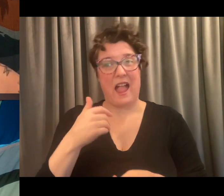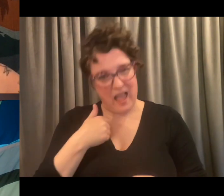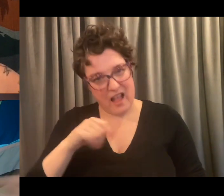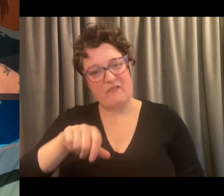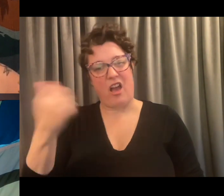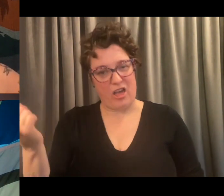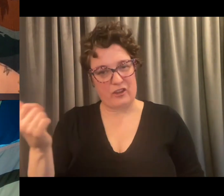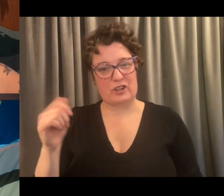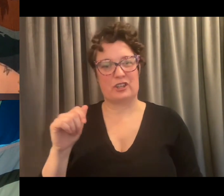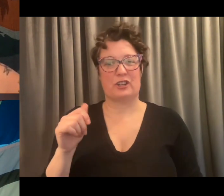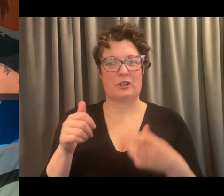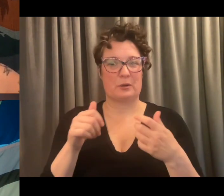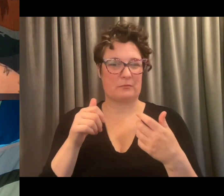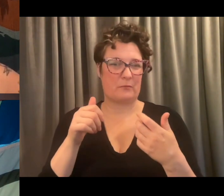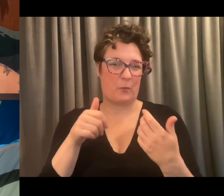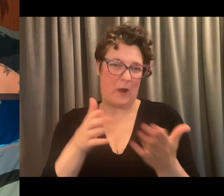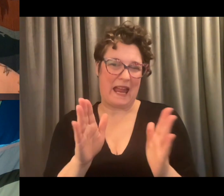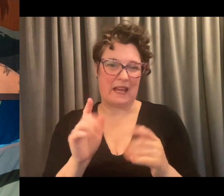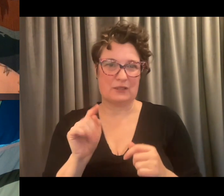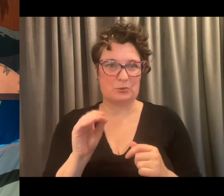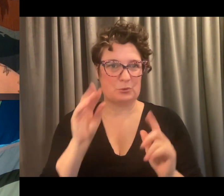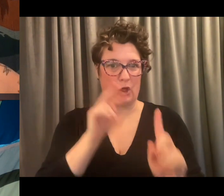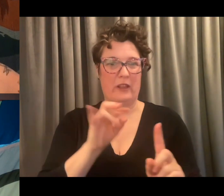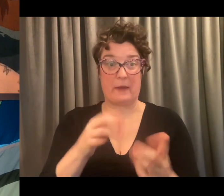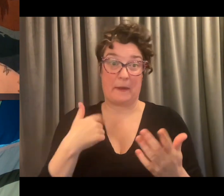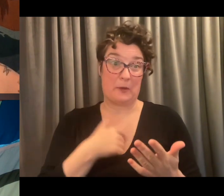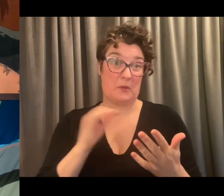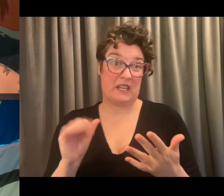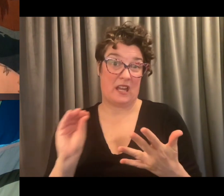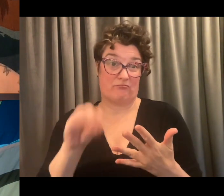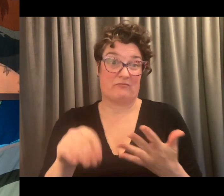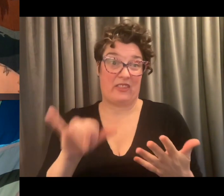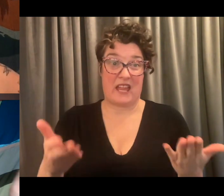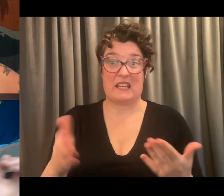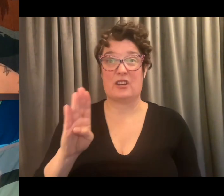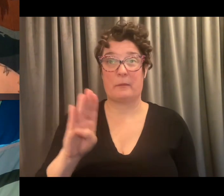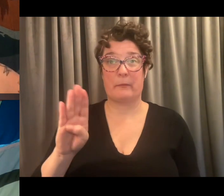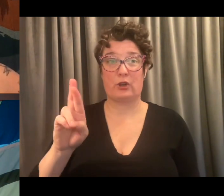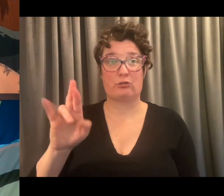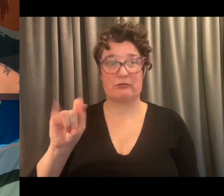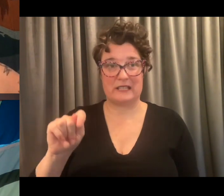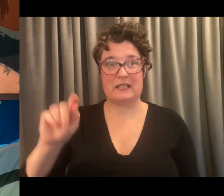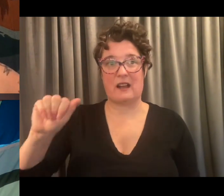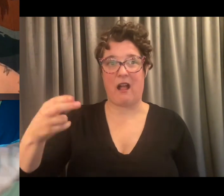So maybe we'll insert that here too, the B'rit Ahuvim um, which is another, you